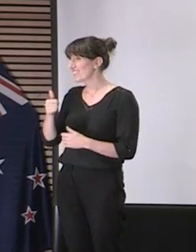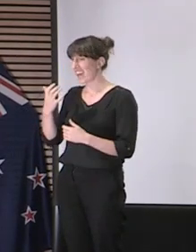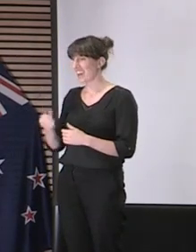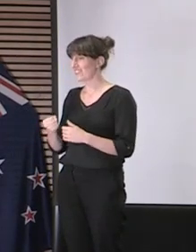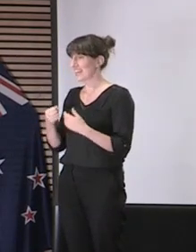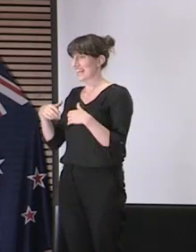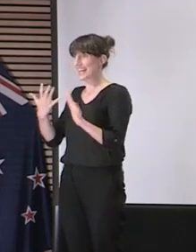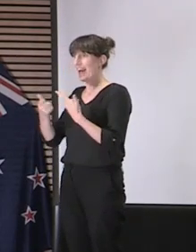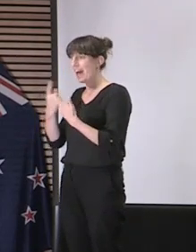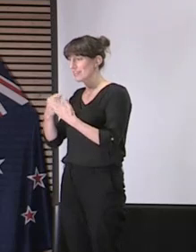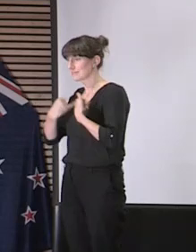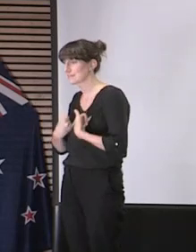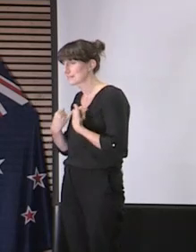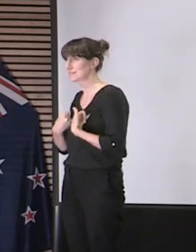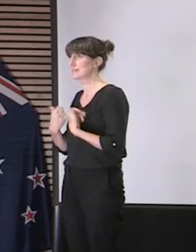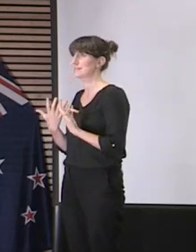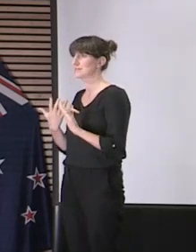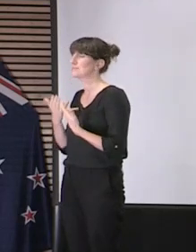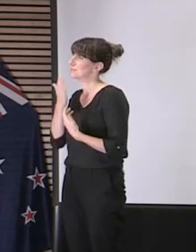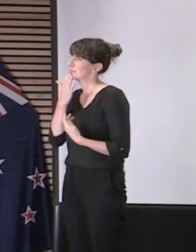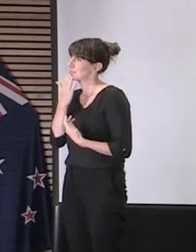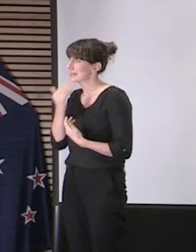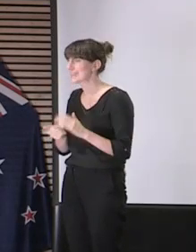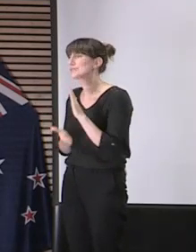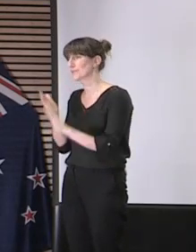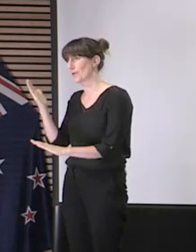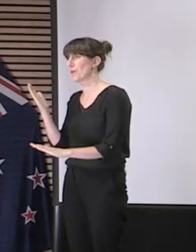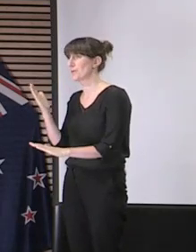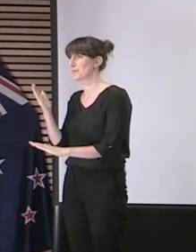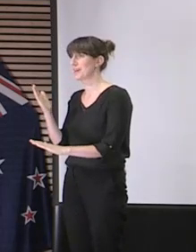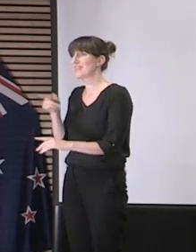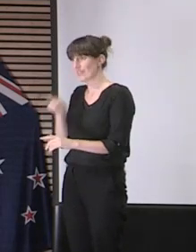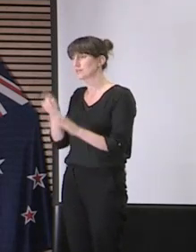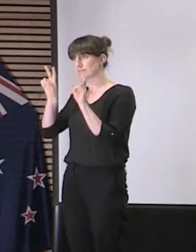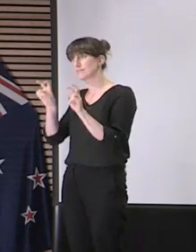hesitate going and receiving either care for an acute